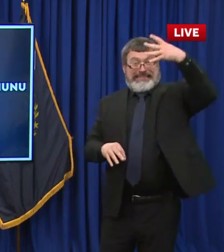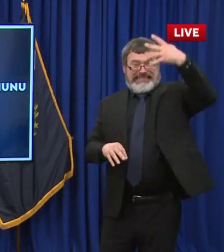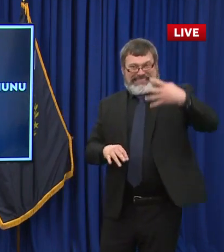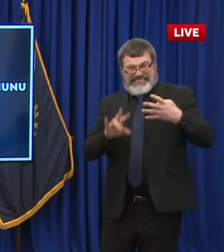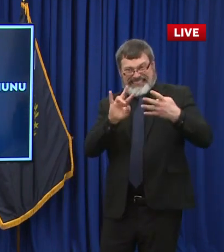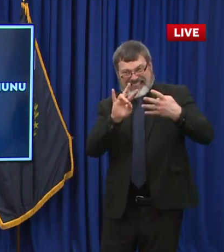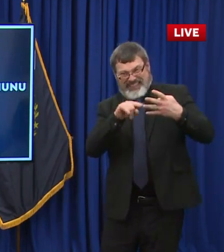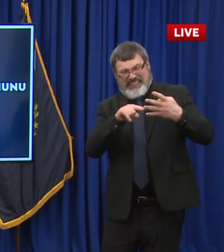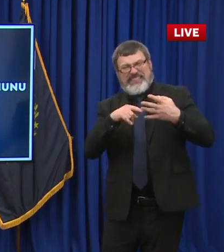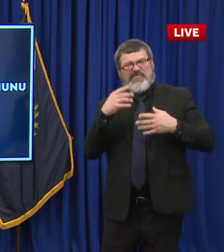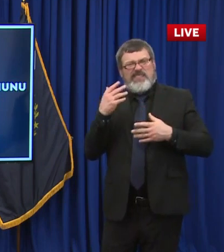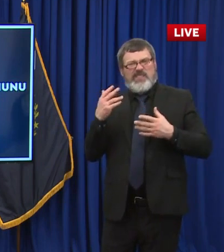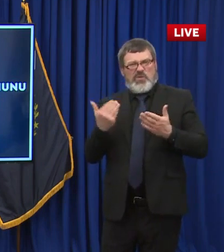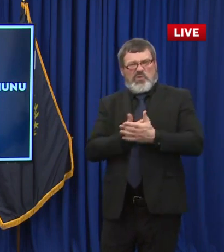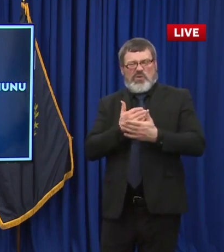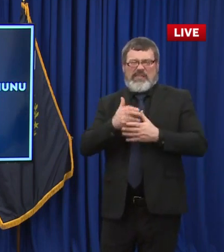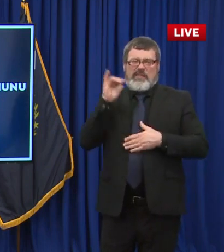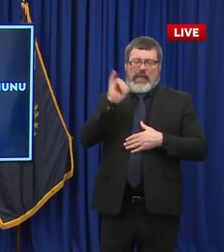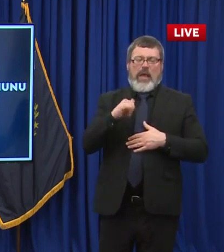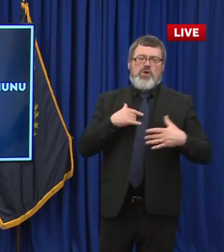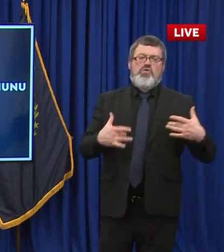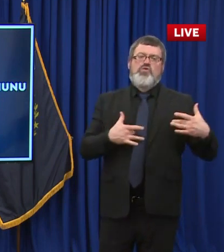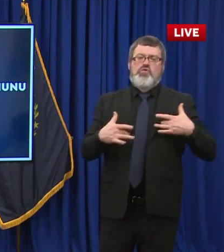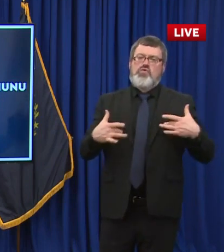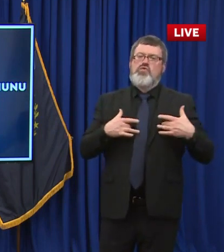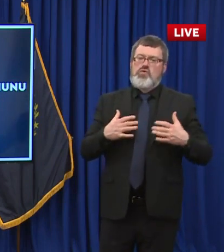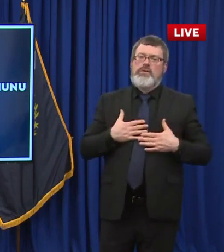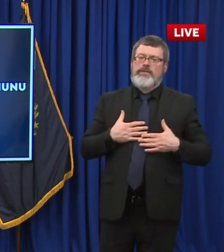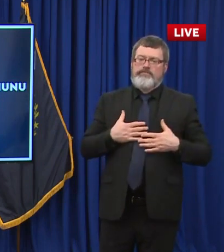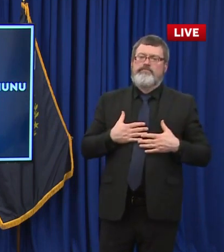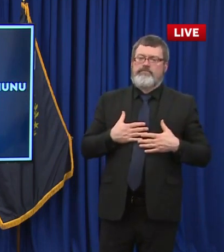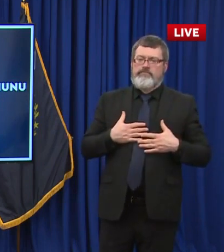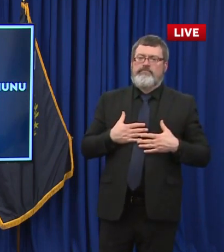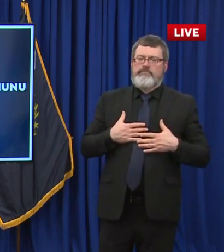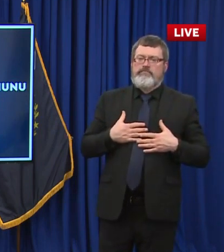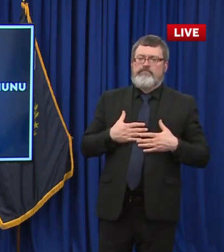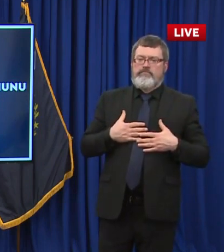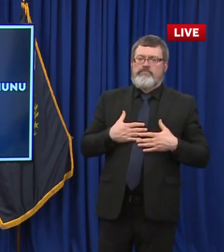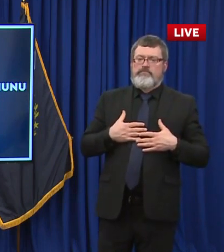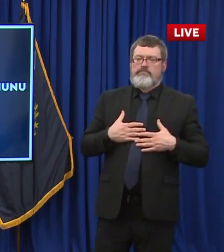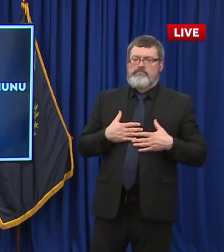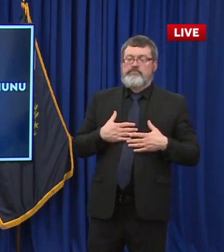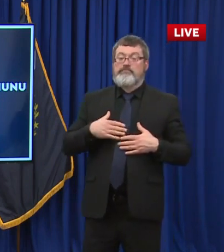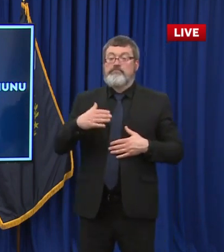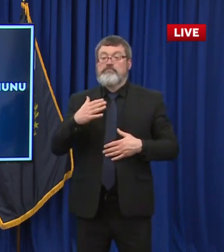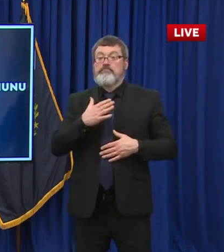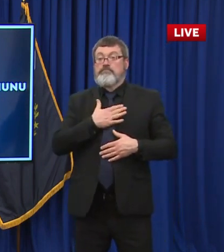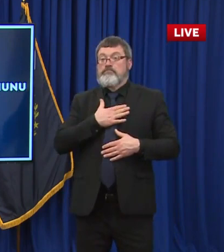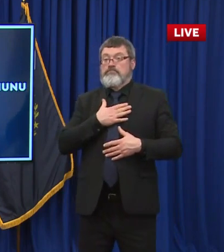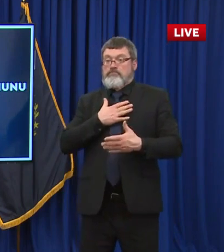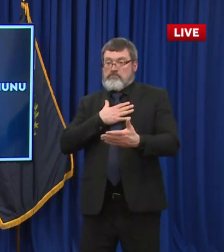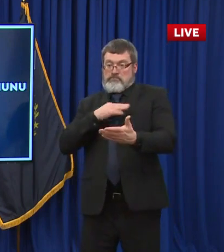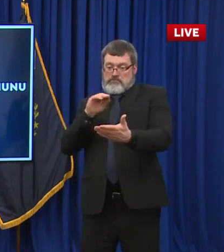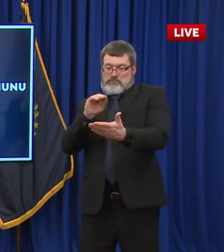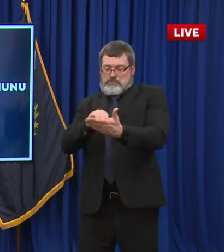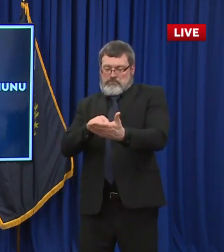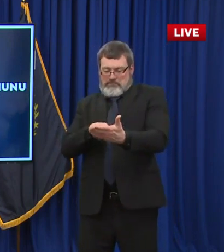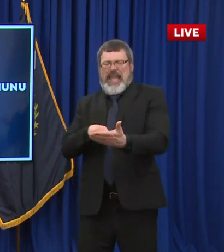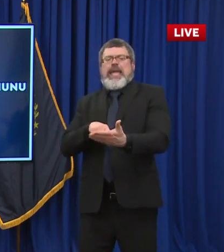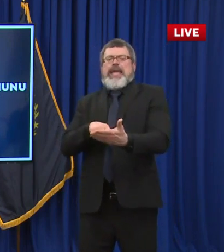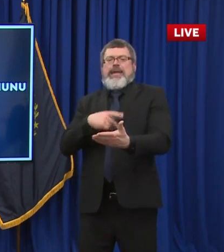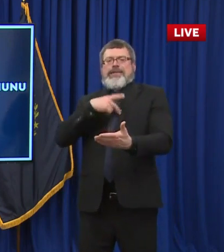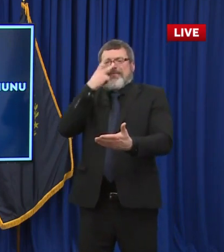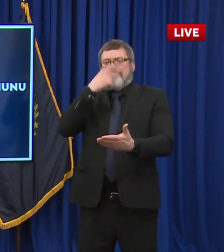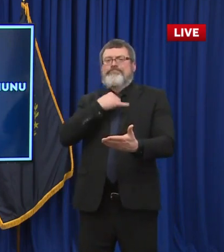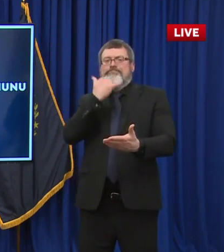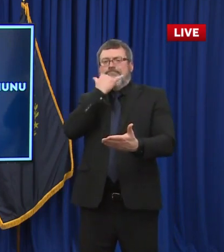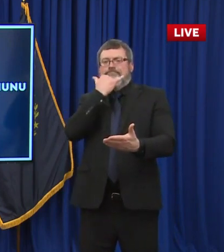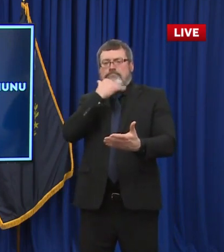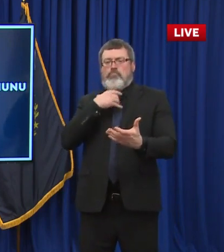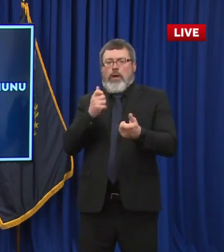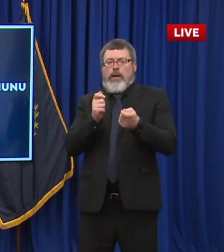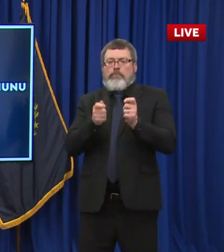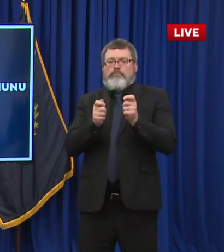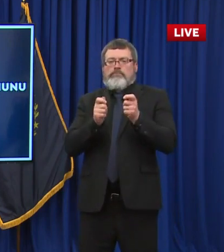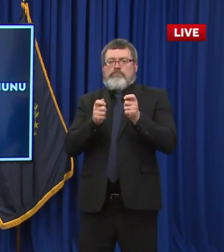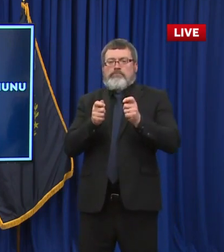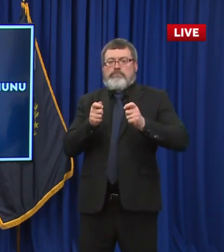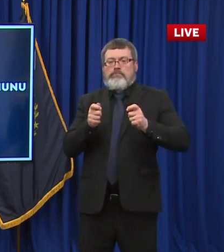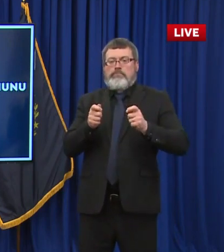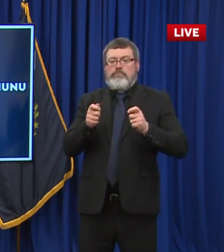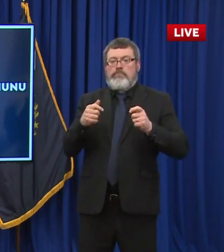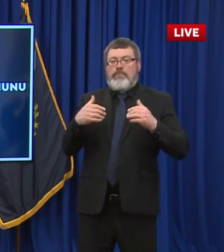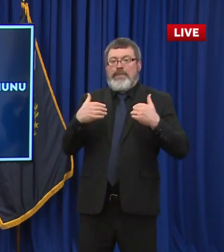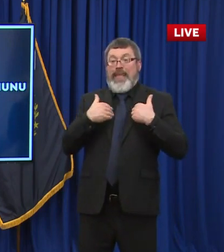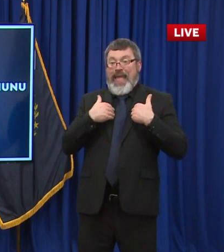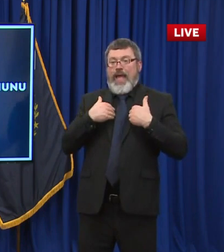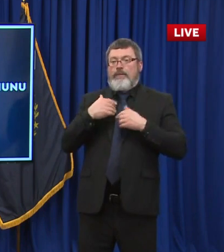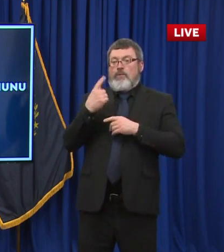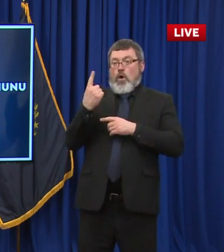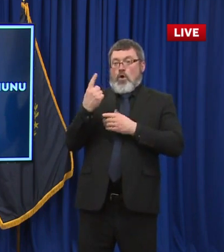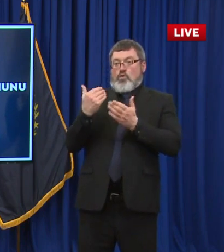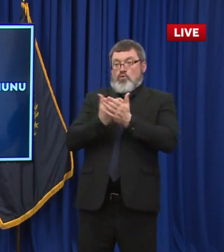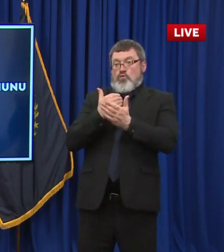THERE WERE SEVEN NEW INSTITUTIONAL OUTBREAKS TODAY, AND ONE PIECE OF INFORMATION I NEED TO CORRECT, MY NOTES WERE INCORRECT SO THIS IS A TANGENT, MY NOTES WERE INCORRECT IN TERMS